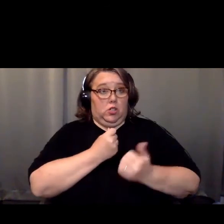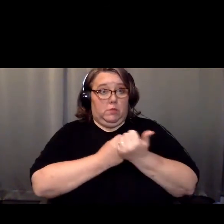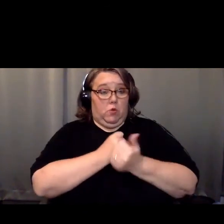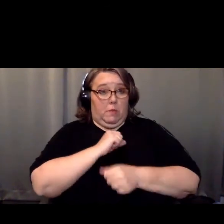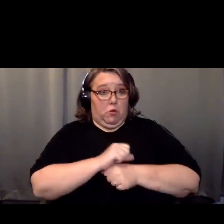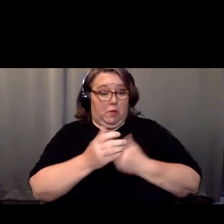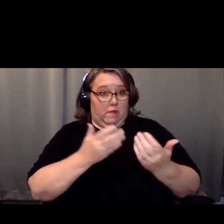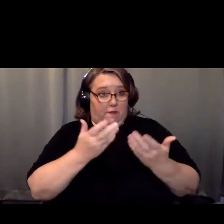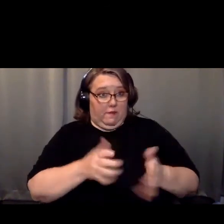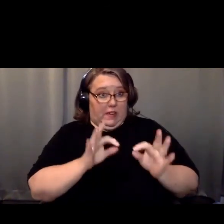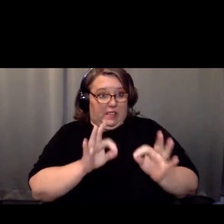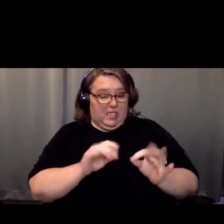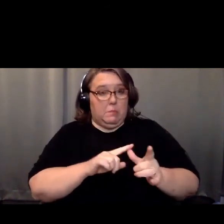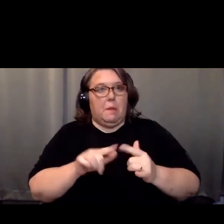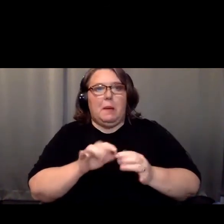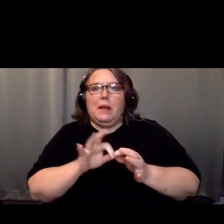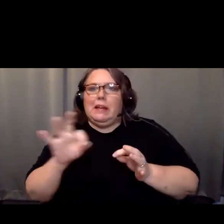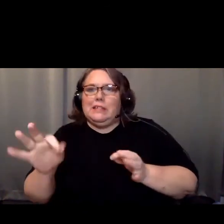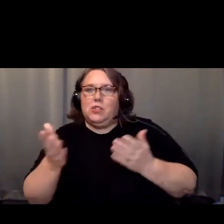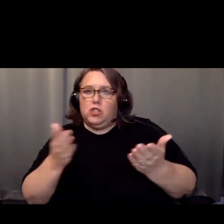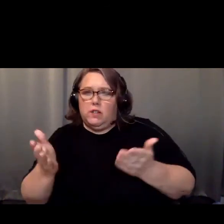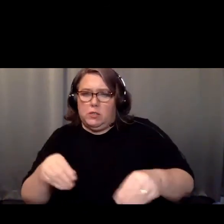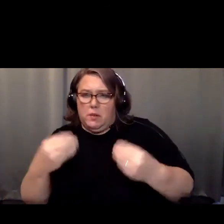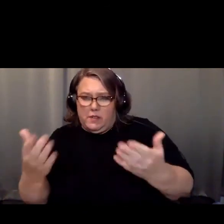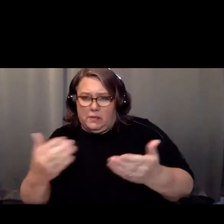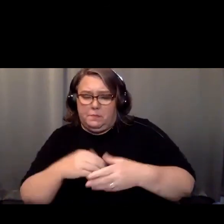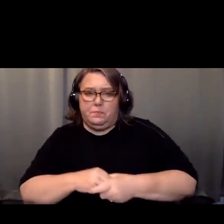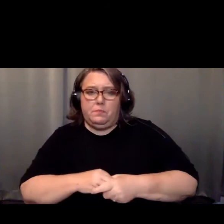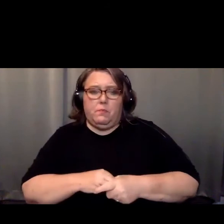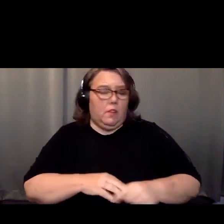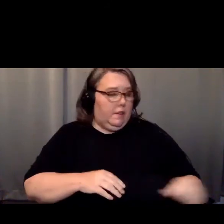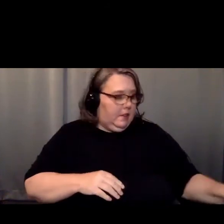So, once they stop receiving, let's say a job coaching